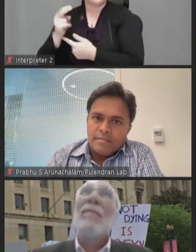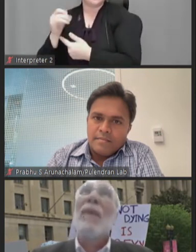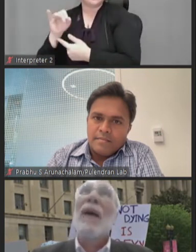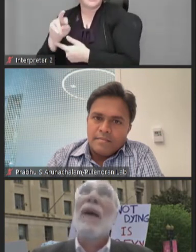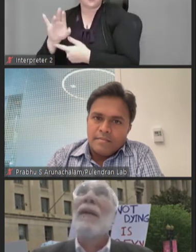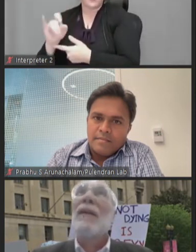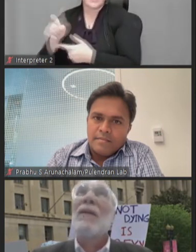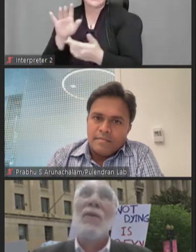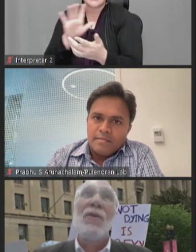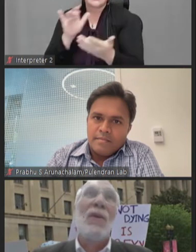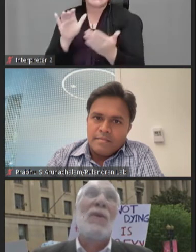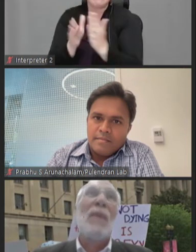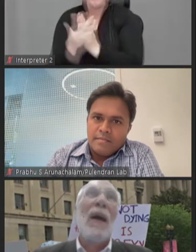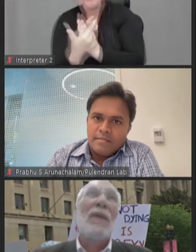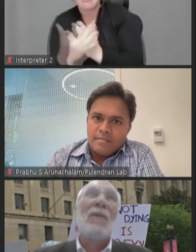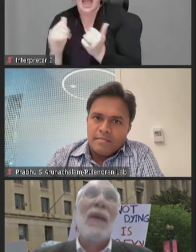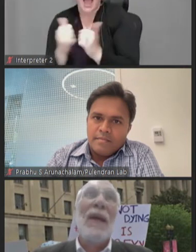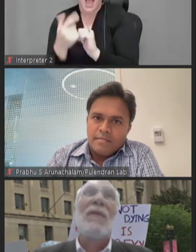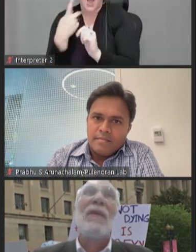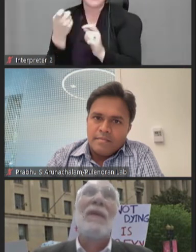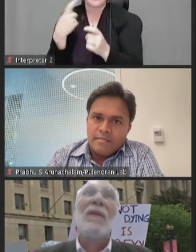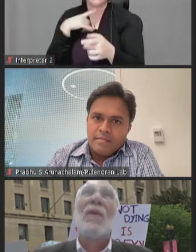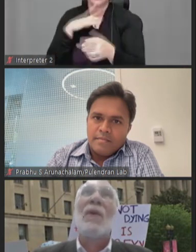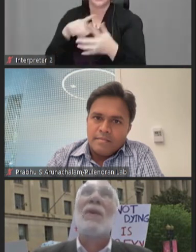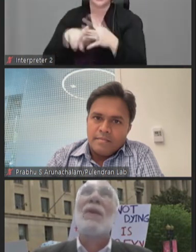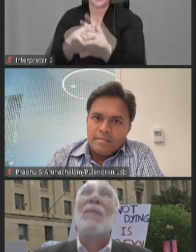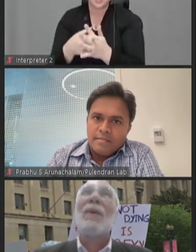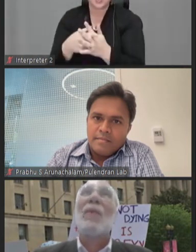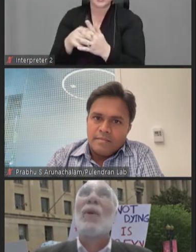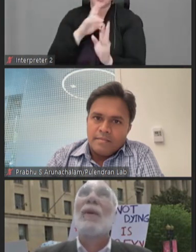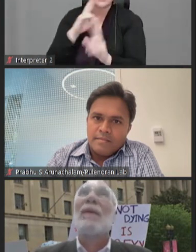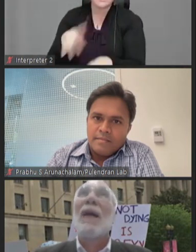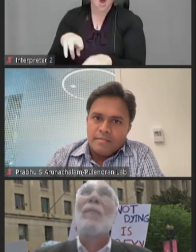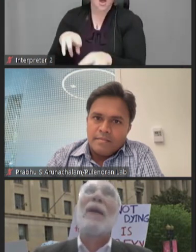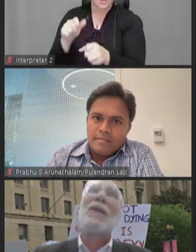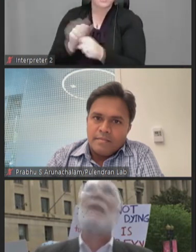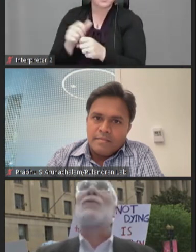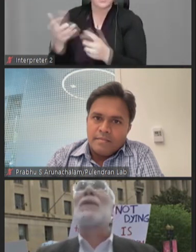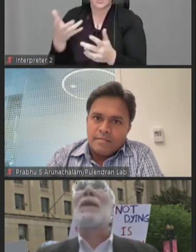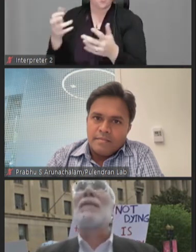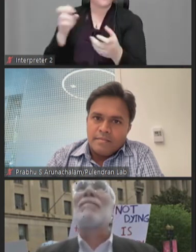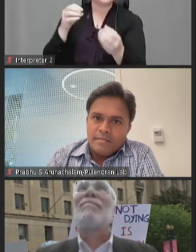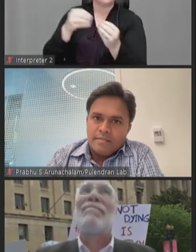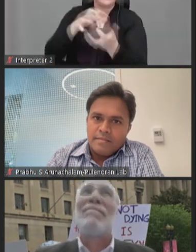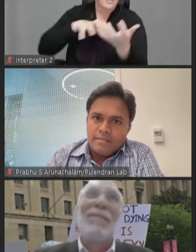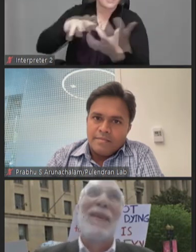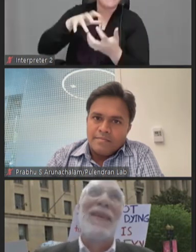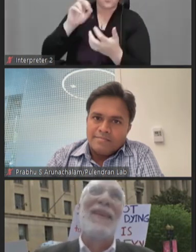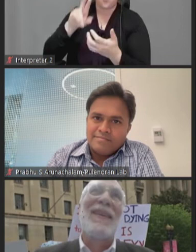by inducing a response with adjuvant, or is it something more complex and interesting? Male Speaker: